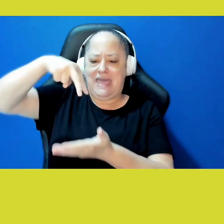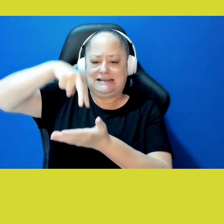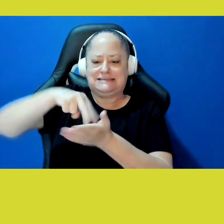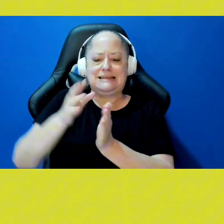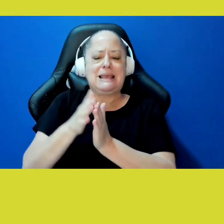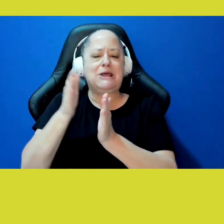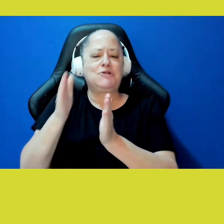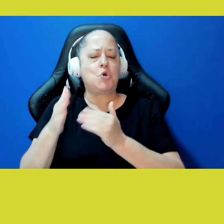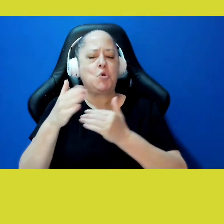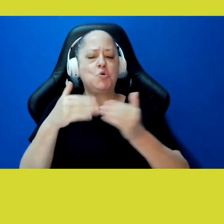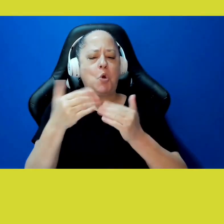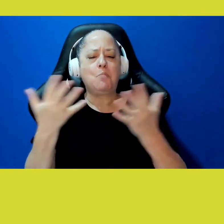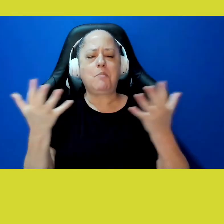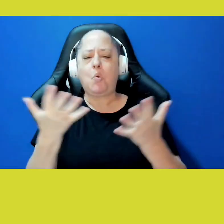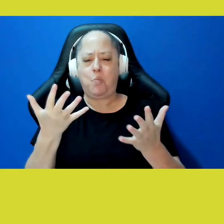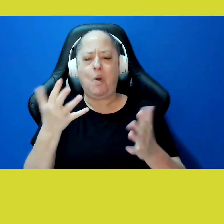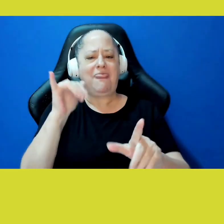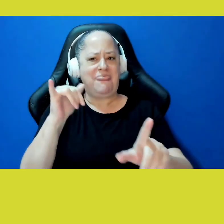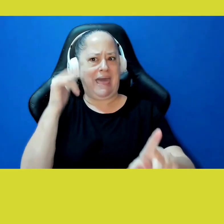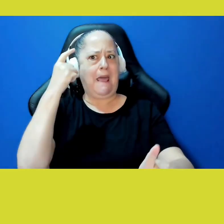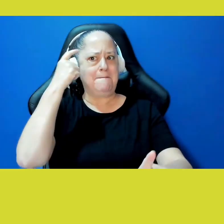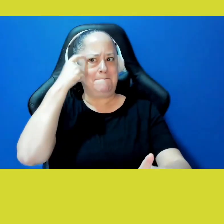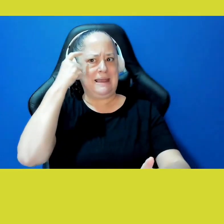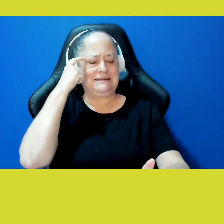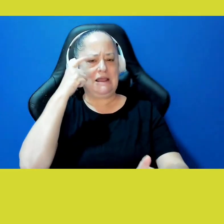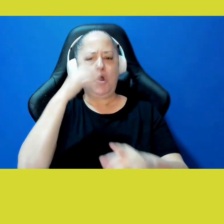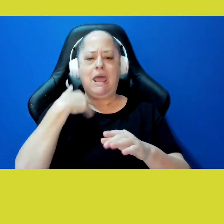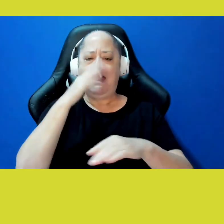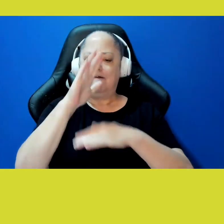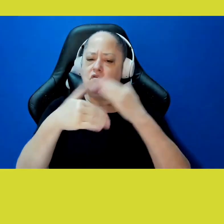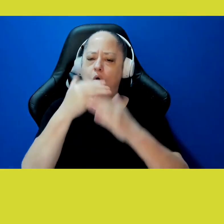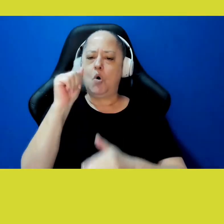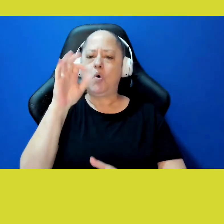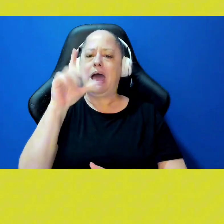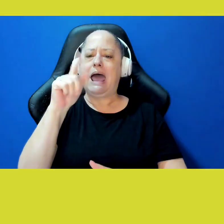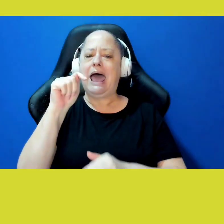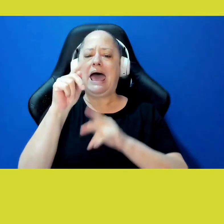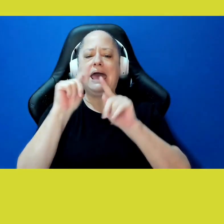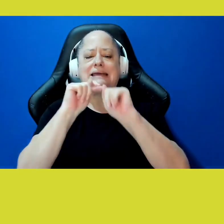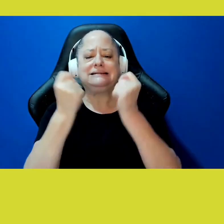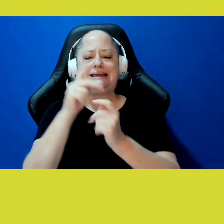mentality. And then you have a whole act team of people surrounding you. You know, eventually I moved to community